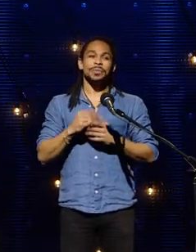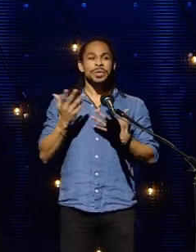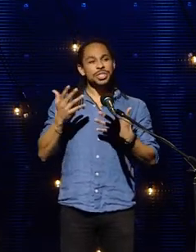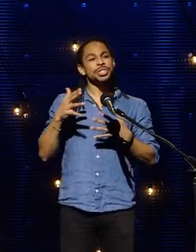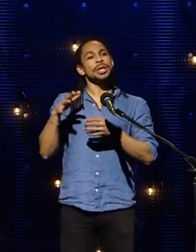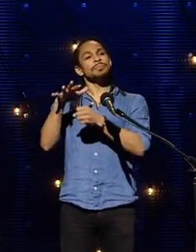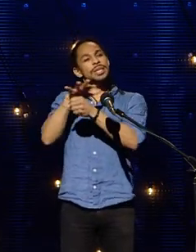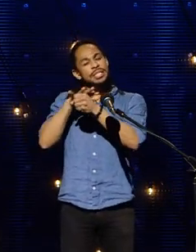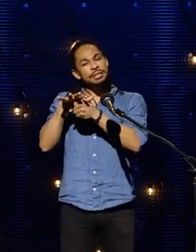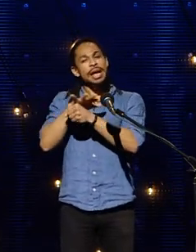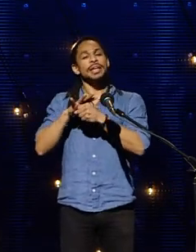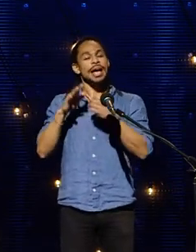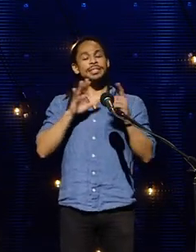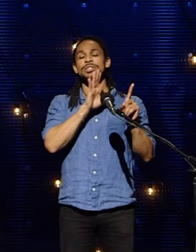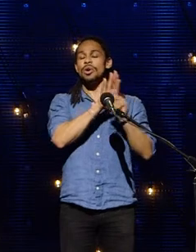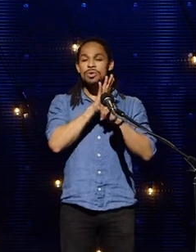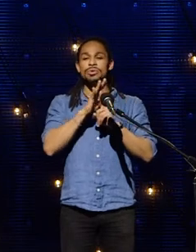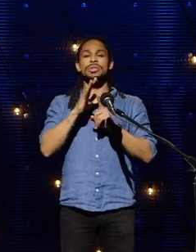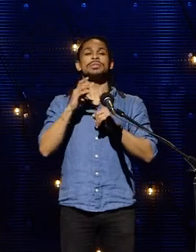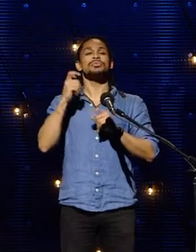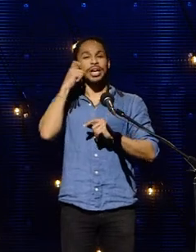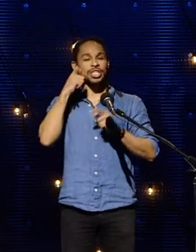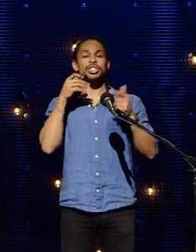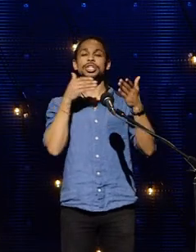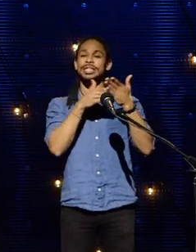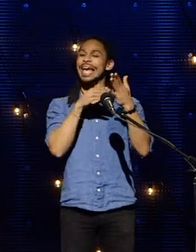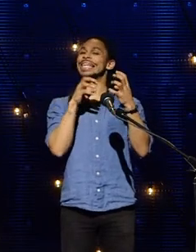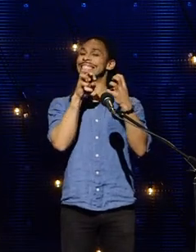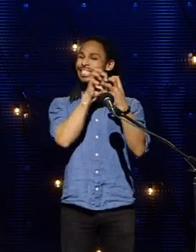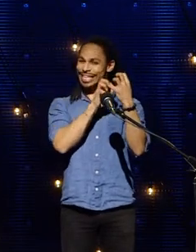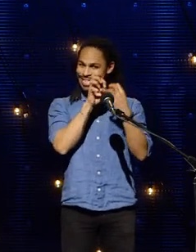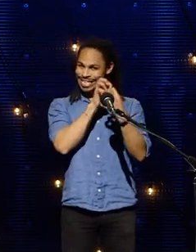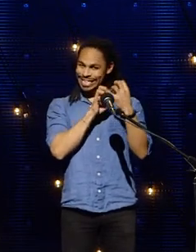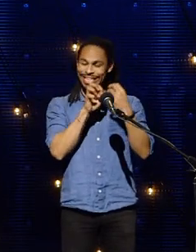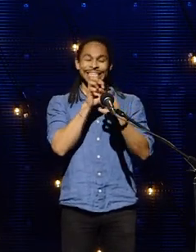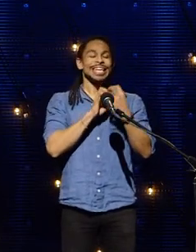which is a land that has its own racial tension.